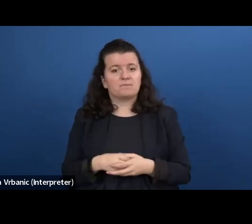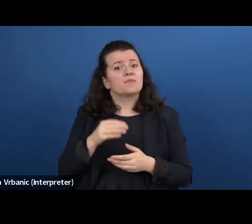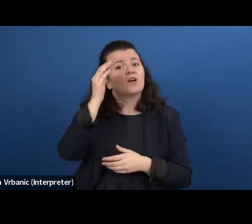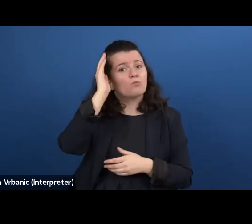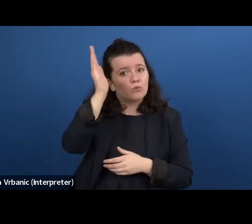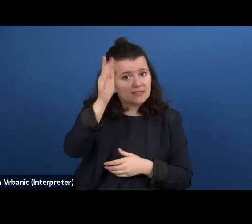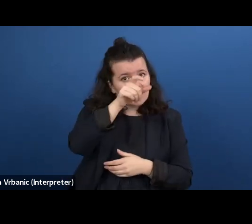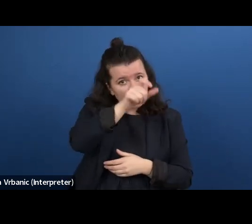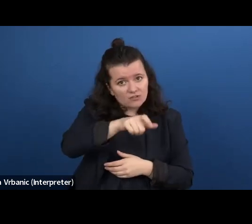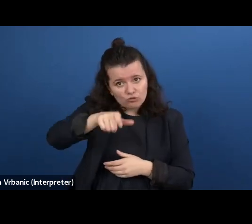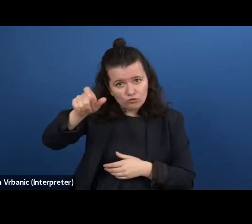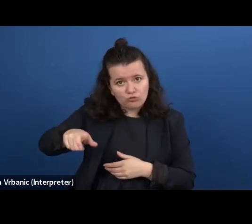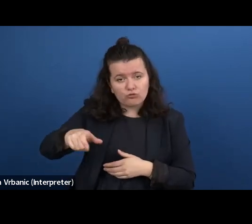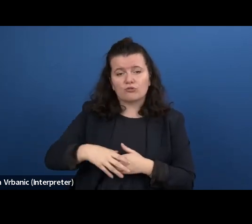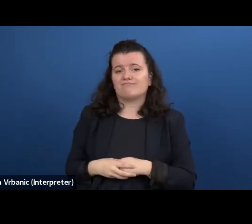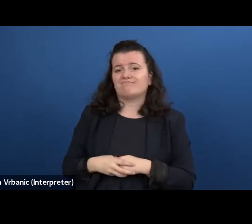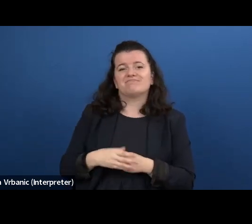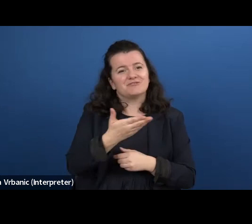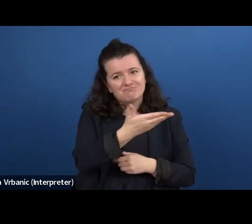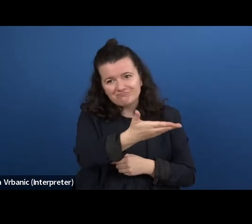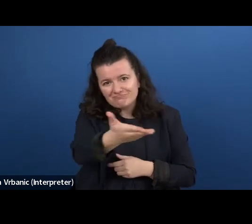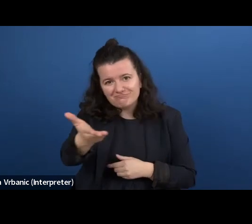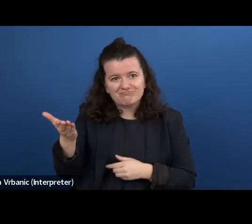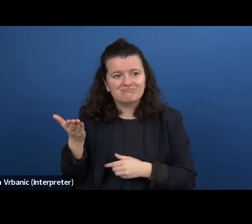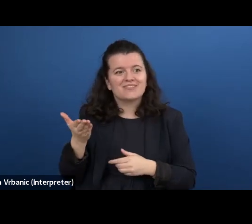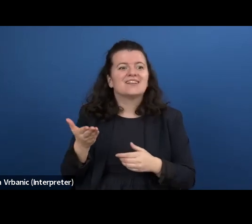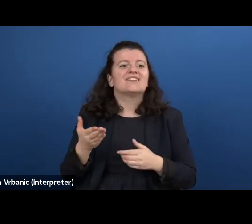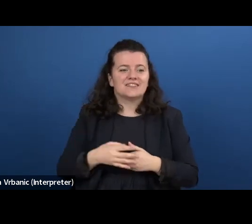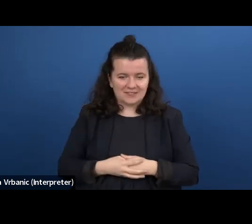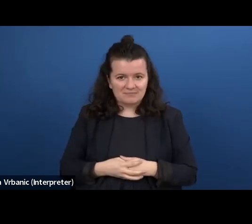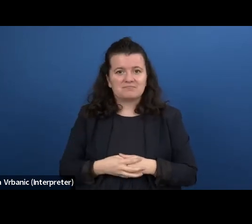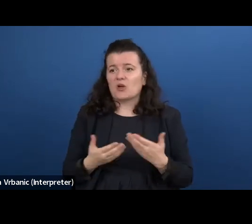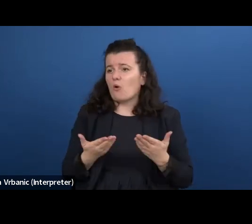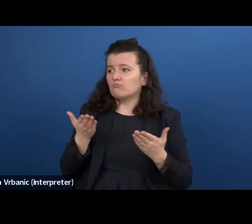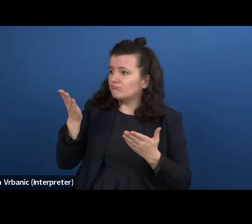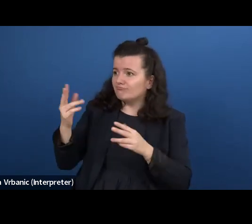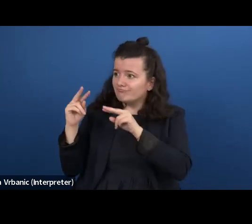and everyone else, the interpreters, the sign language interpreters,